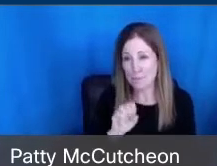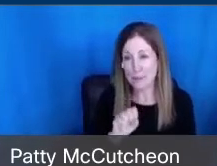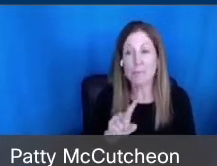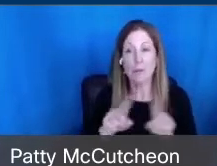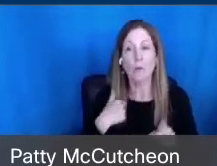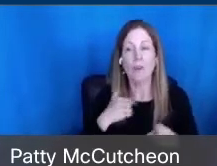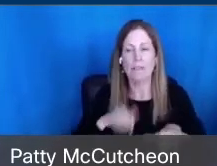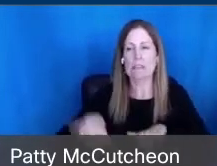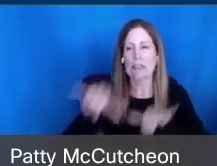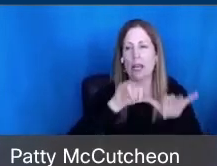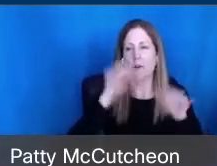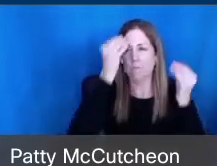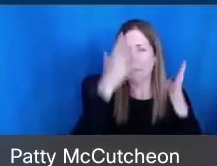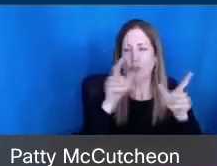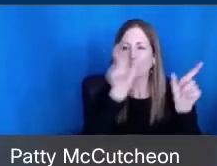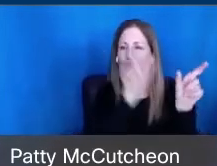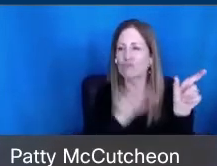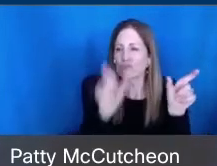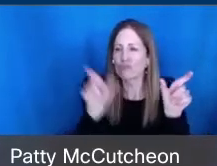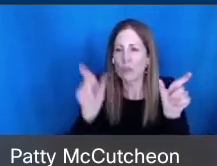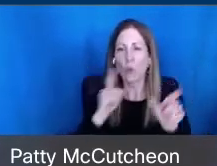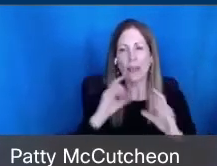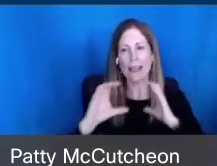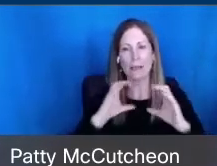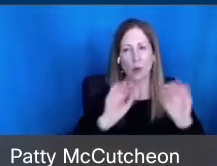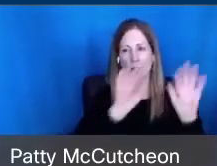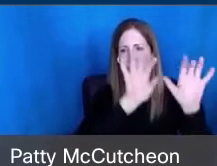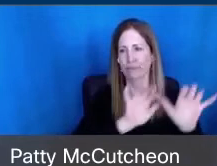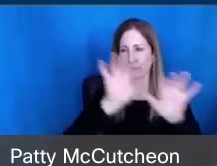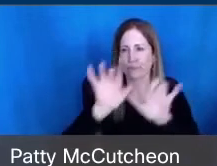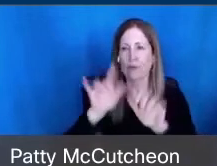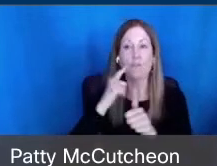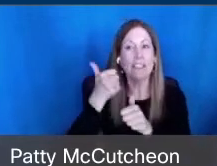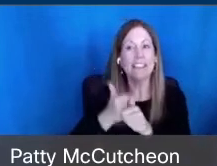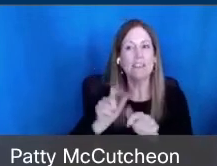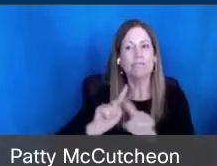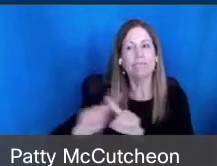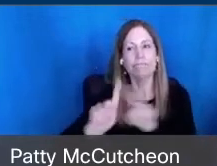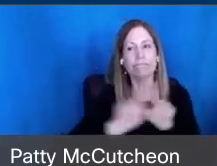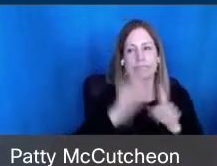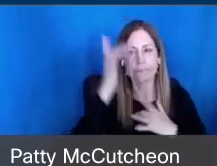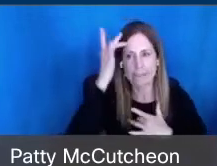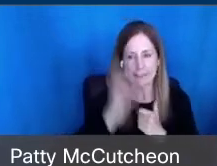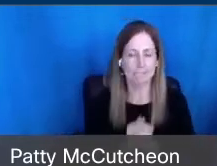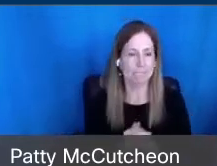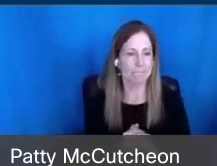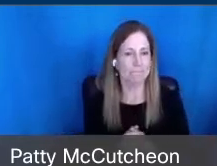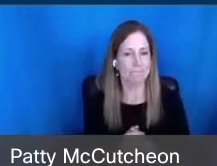that we communicate for each disease. So we have something kind of in our back pocket